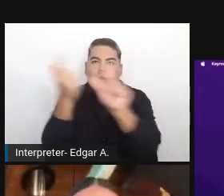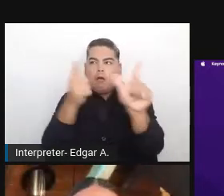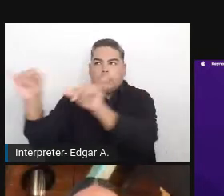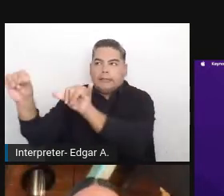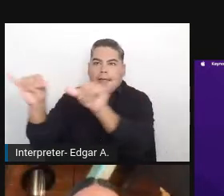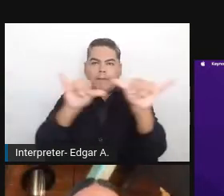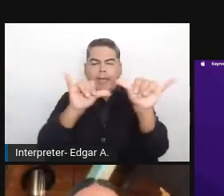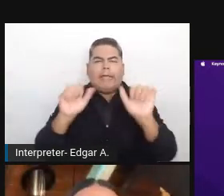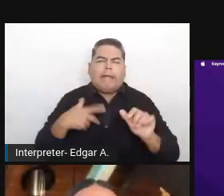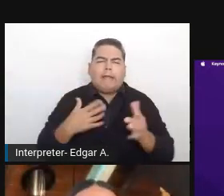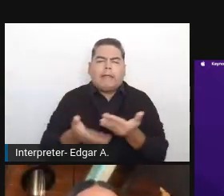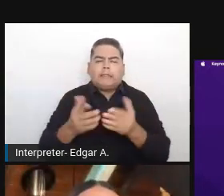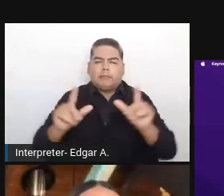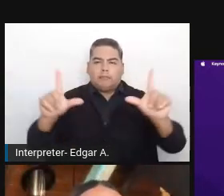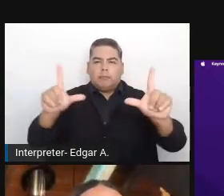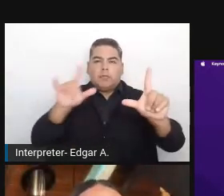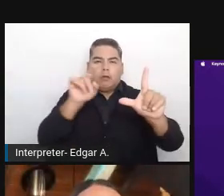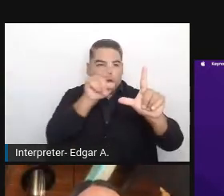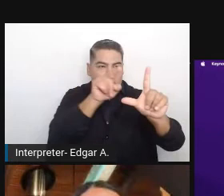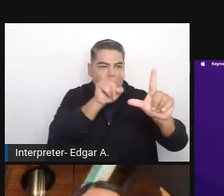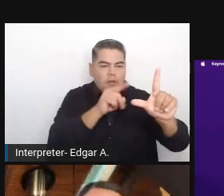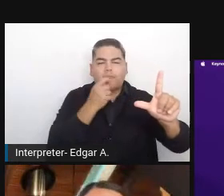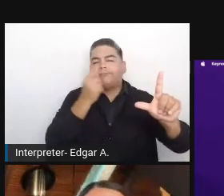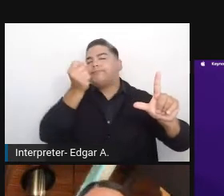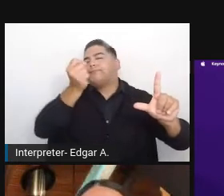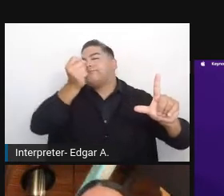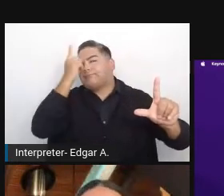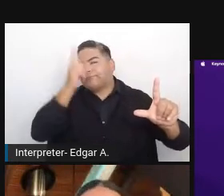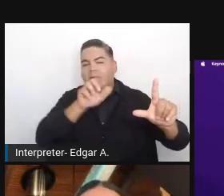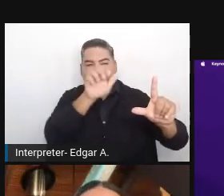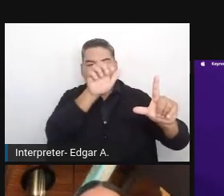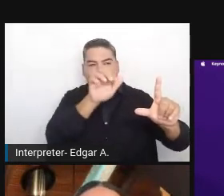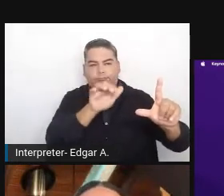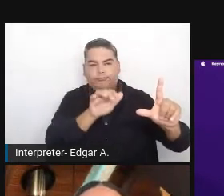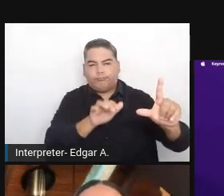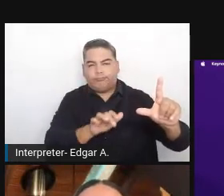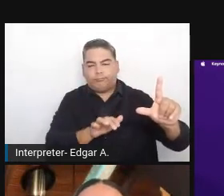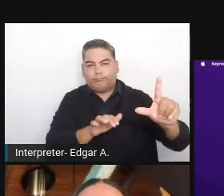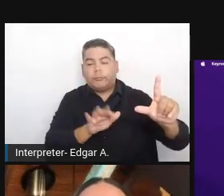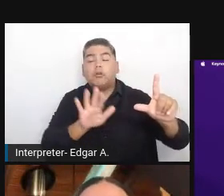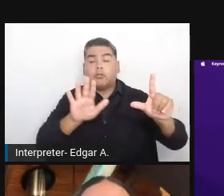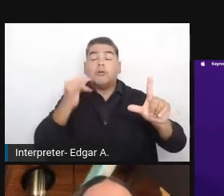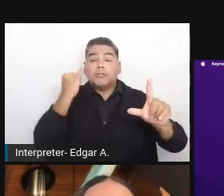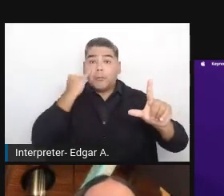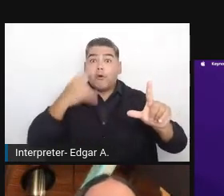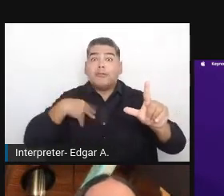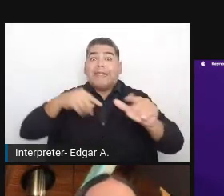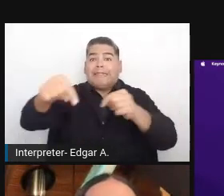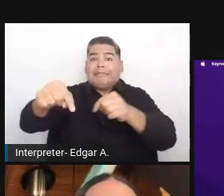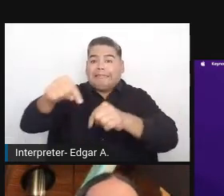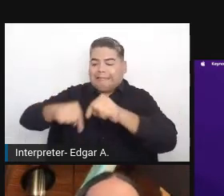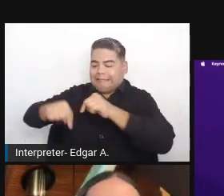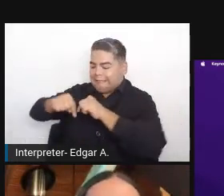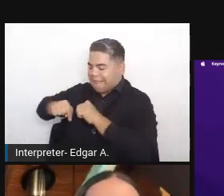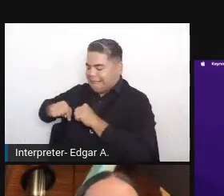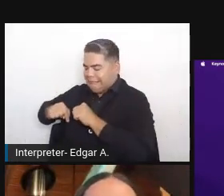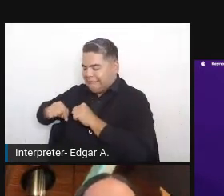If you ask yourself from the beginning, why you're building a form, this is going to impact how you build the form.